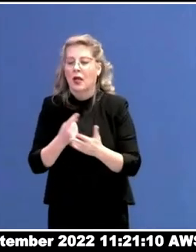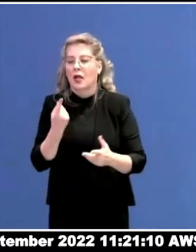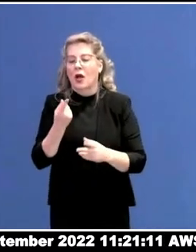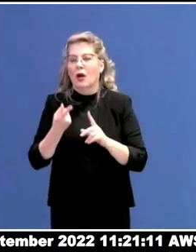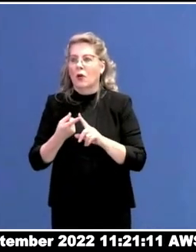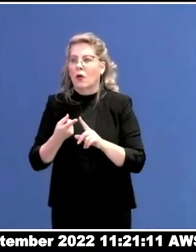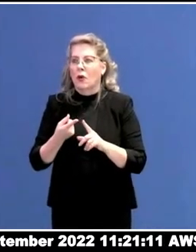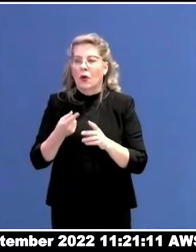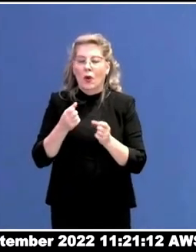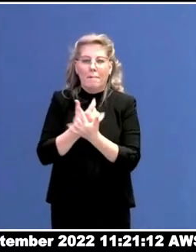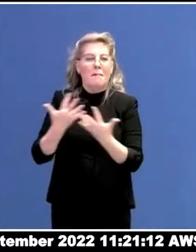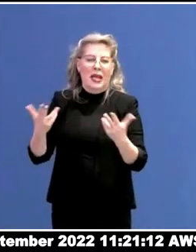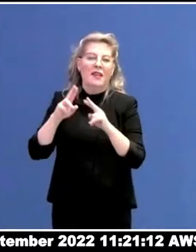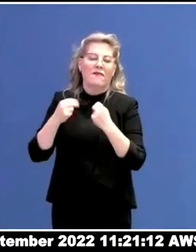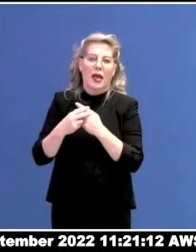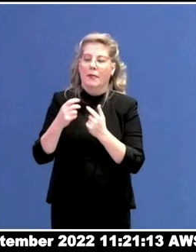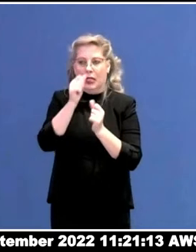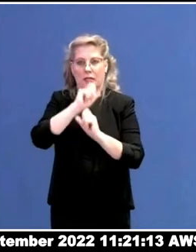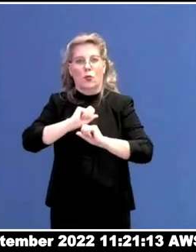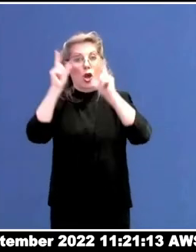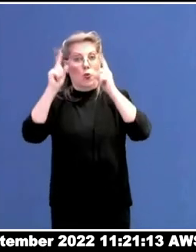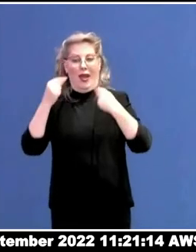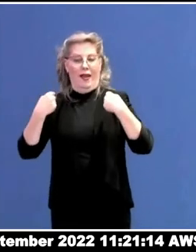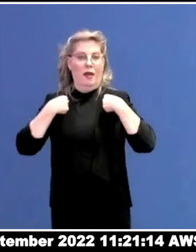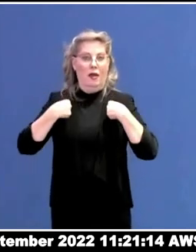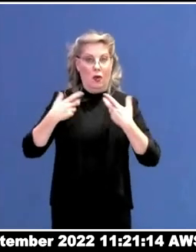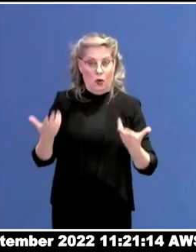So, a lot of families knew who we were, so, therefore, we had a strong relationship, the